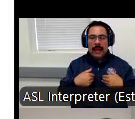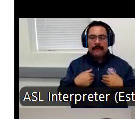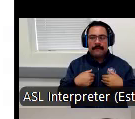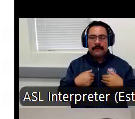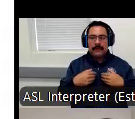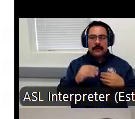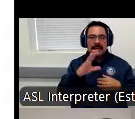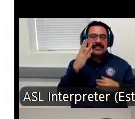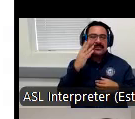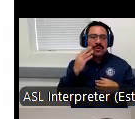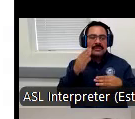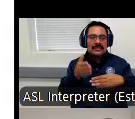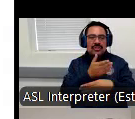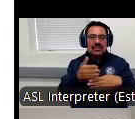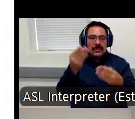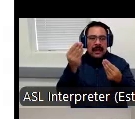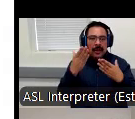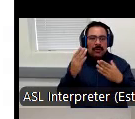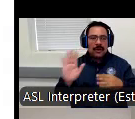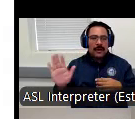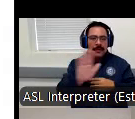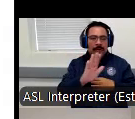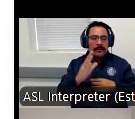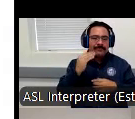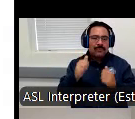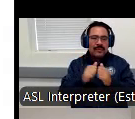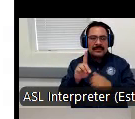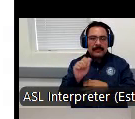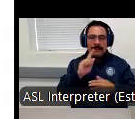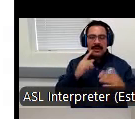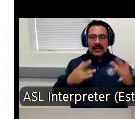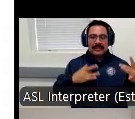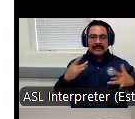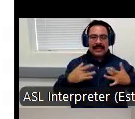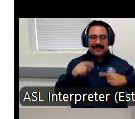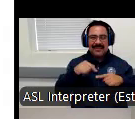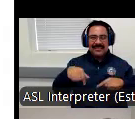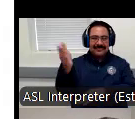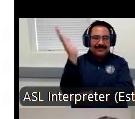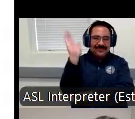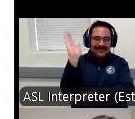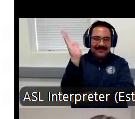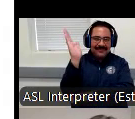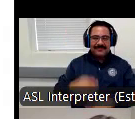shared by people with disabilities, so I'm so excited about this presentation.